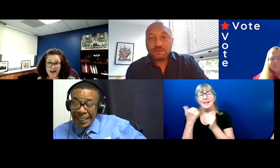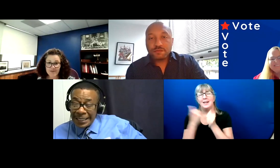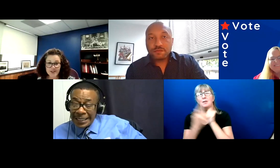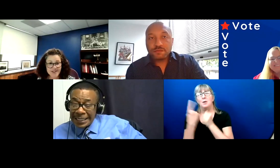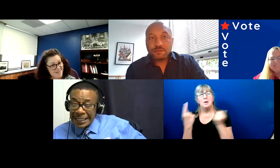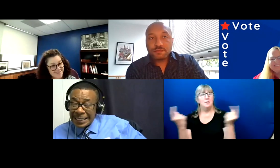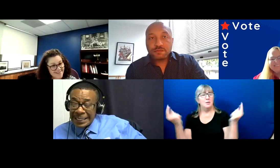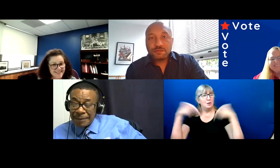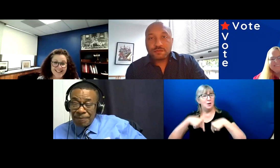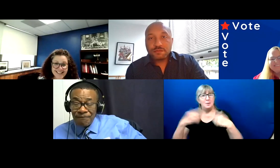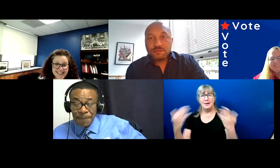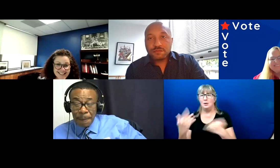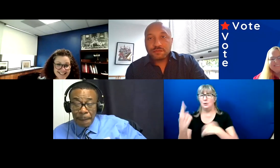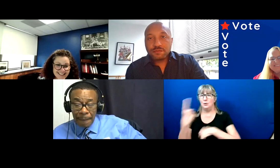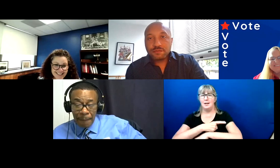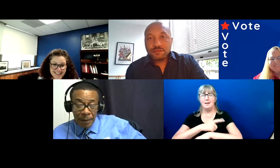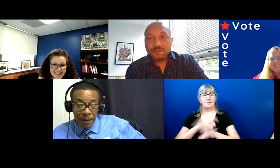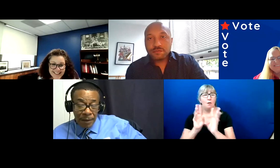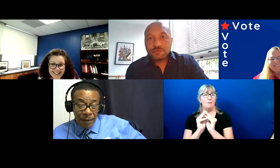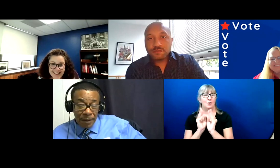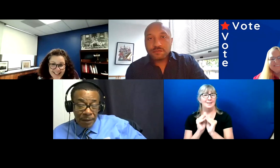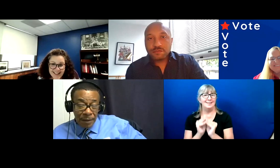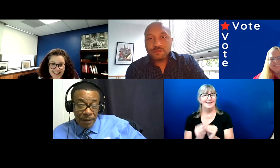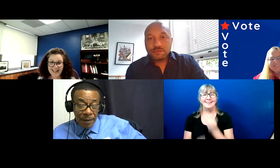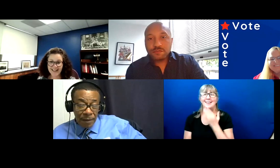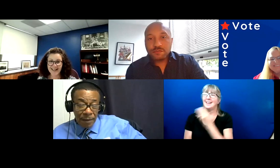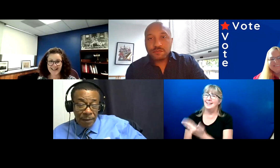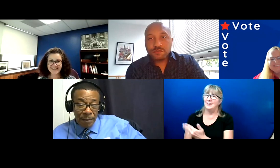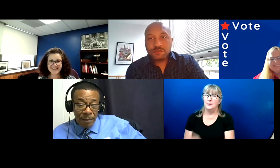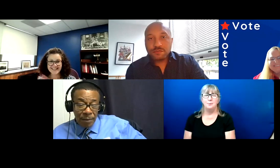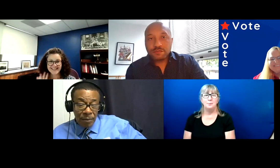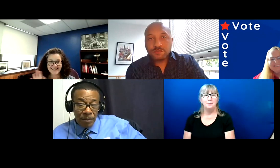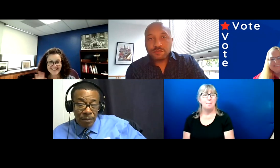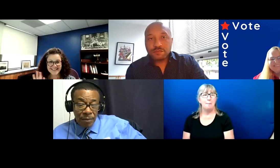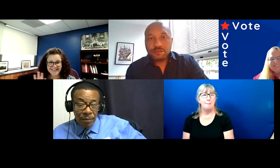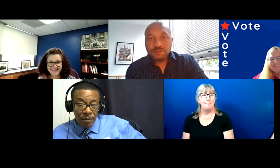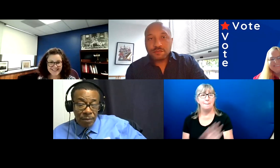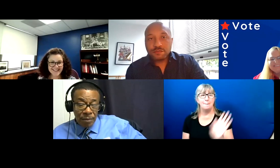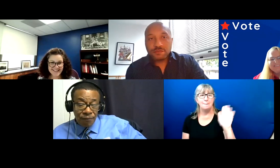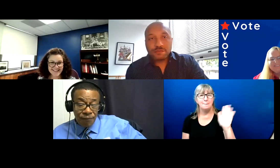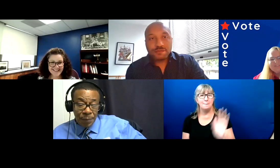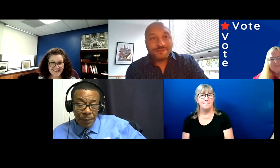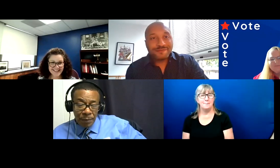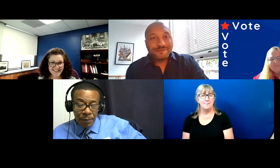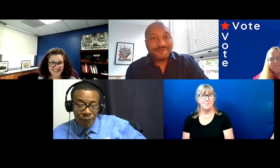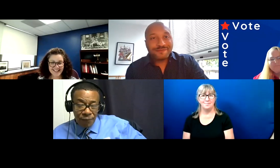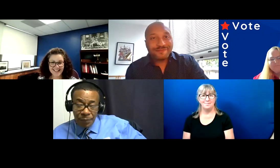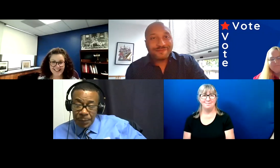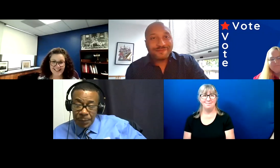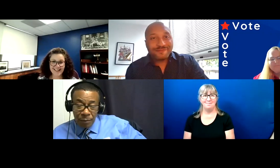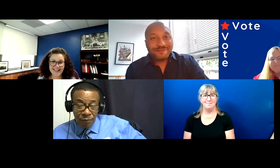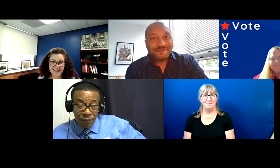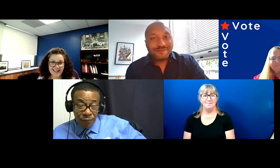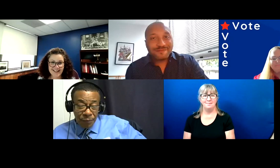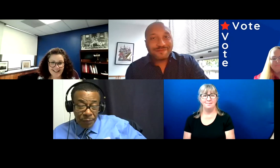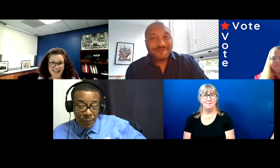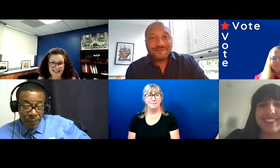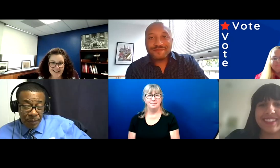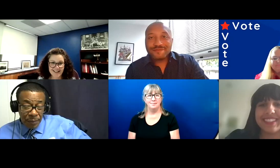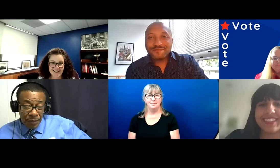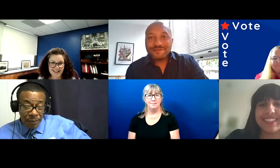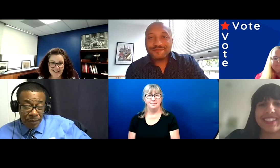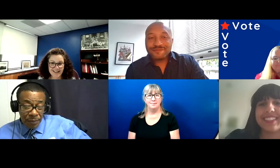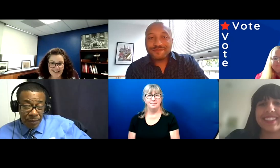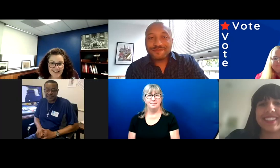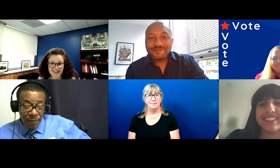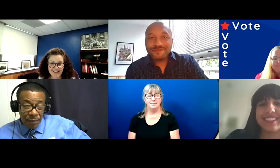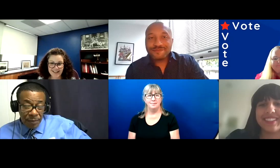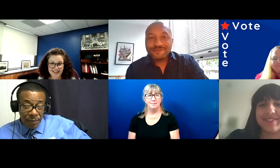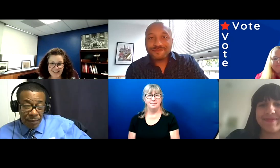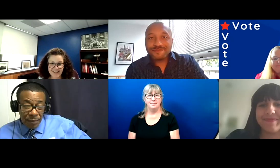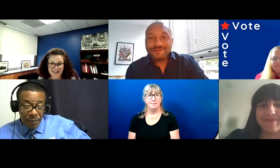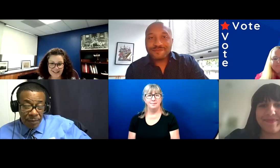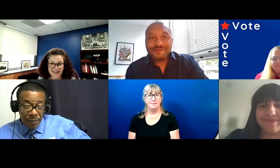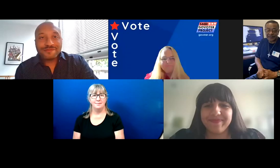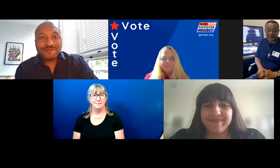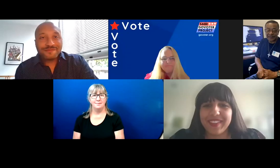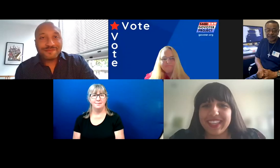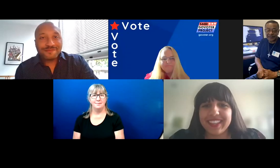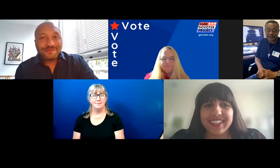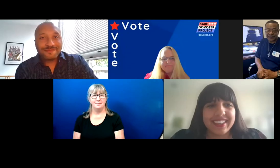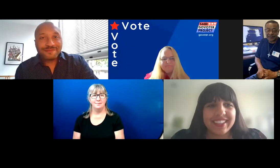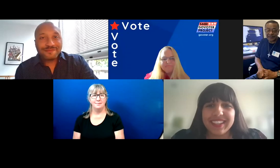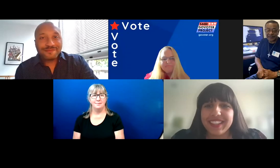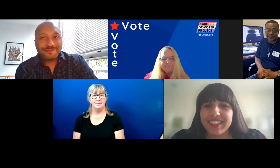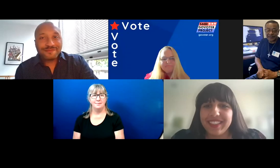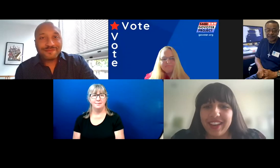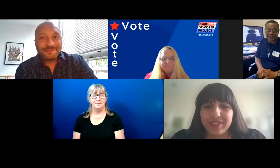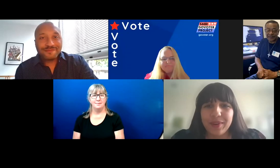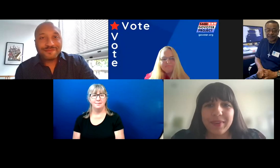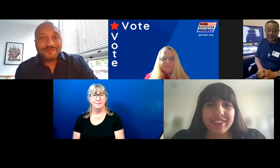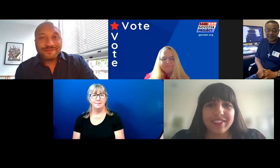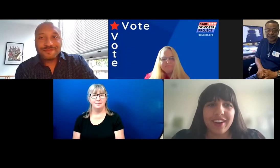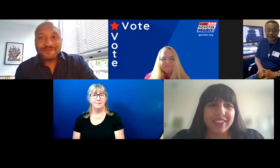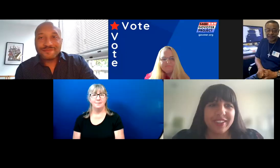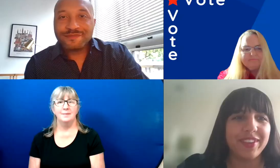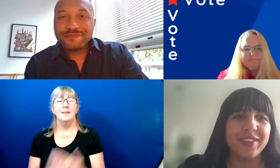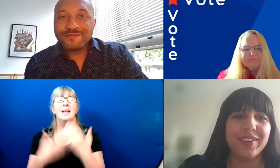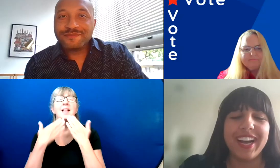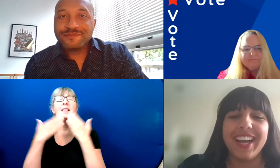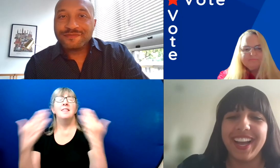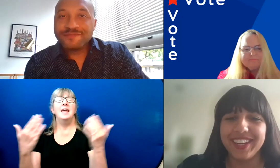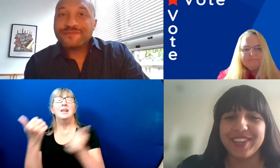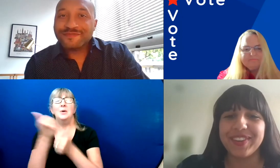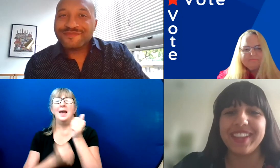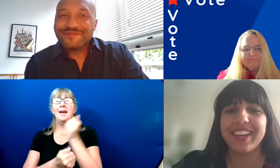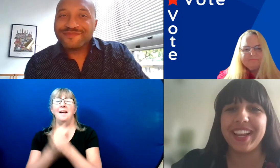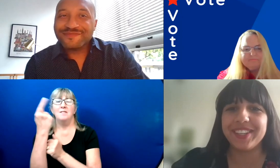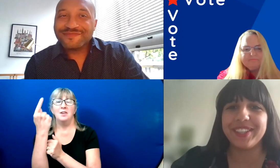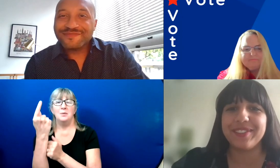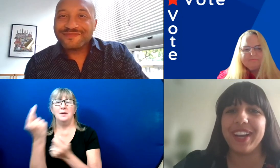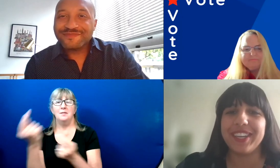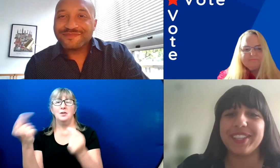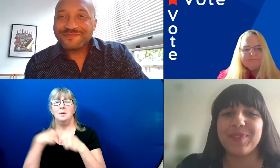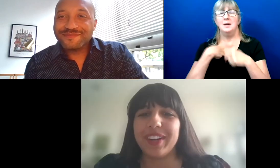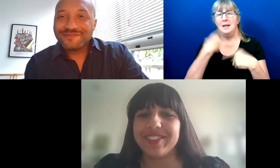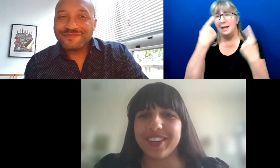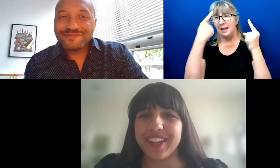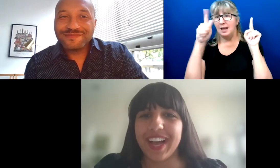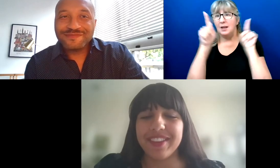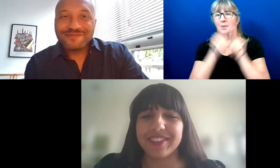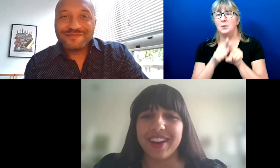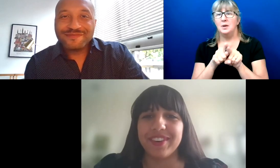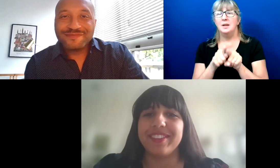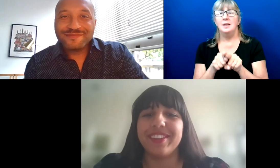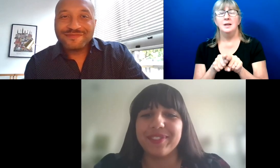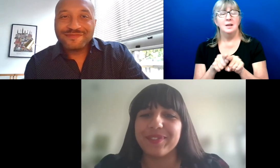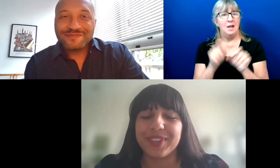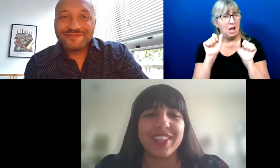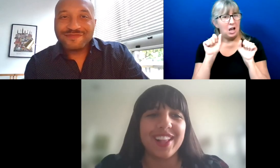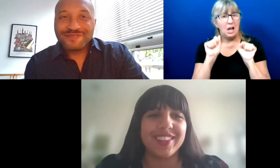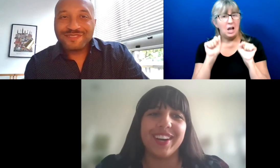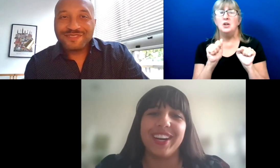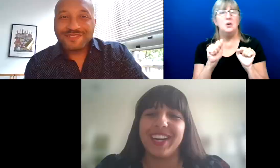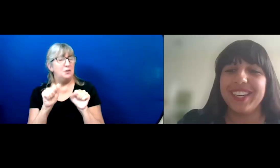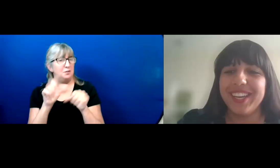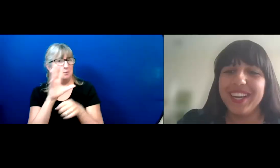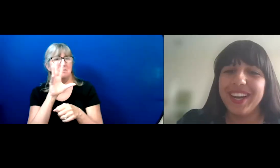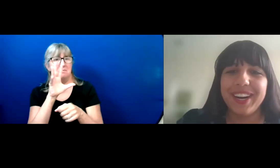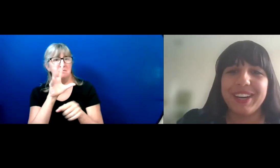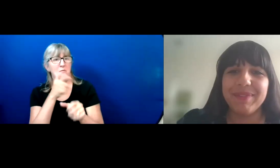I agree that I could have watched you all have this conversation for a lot longer.